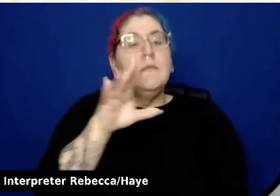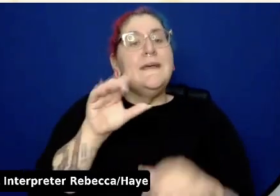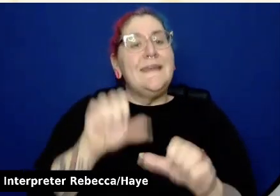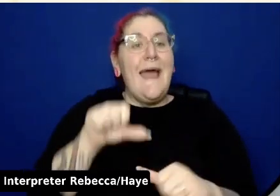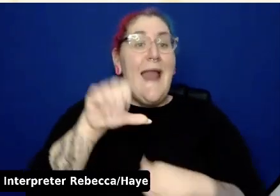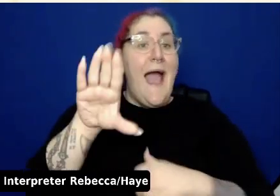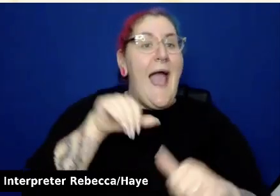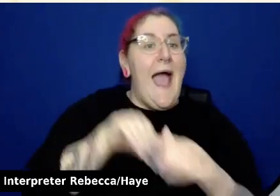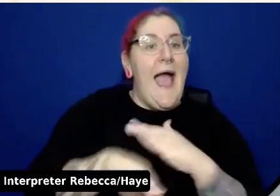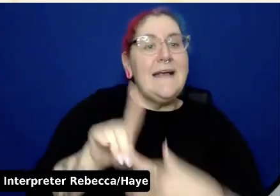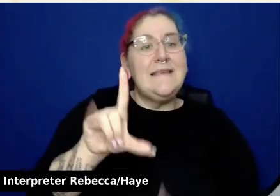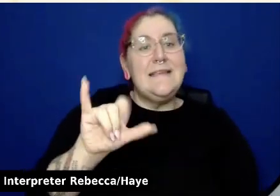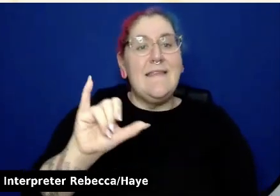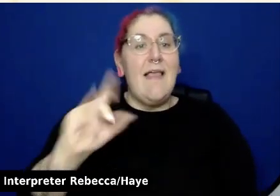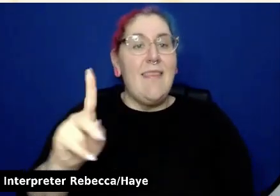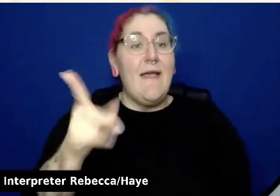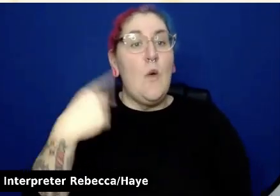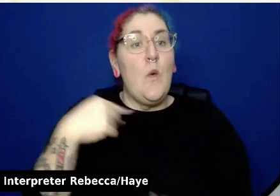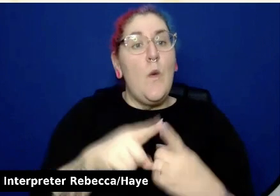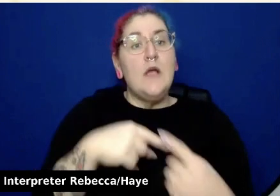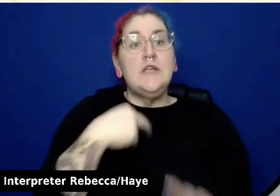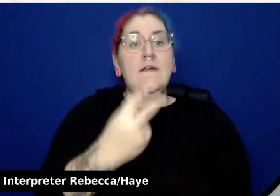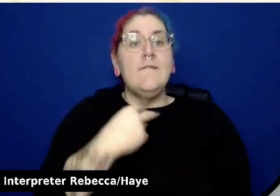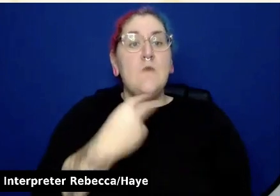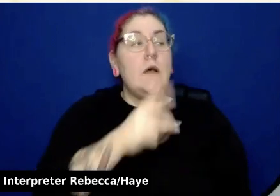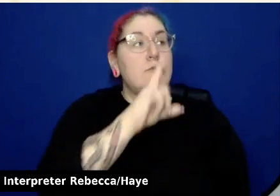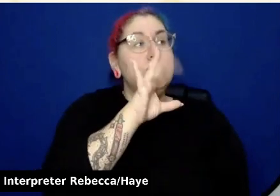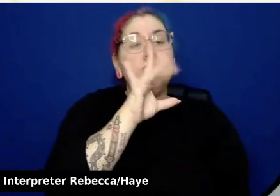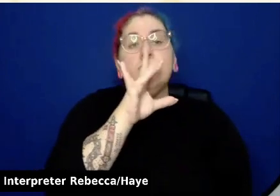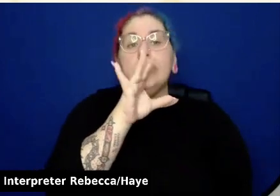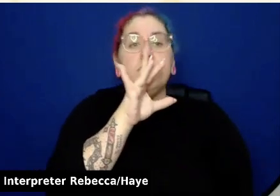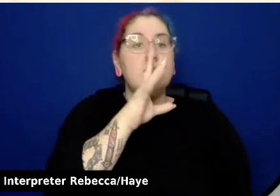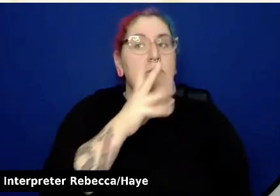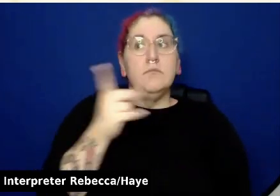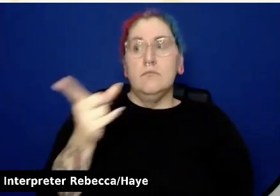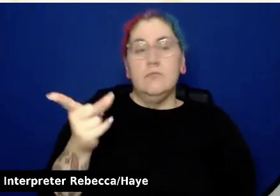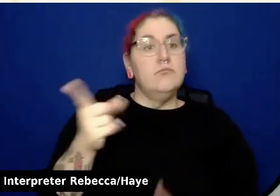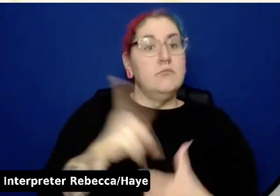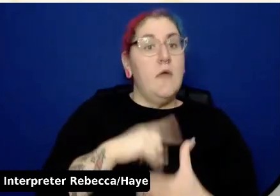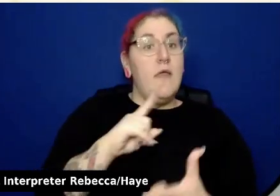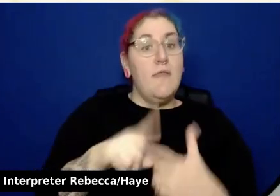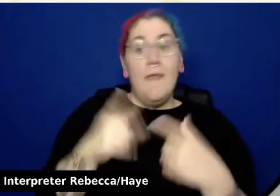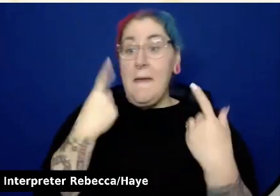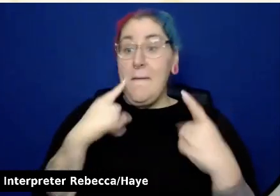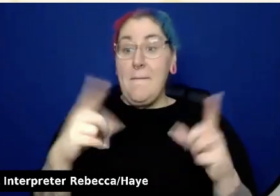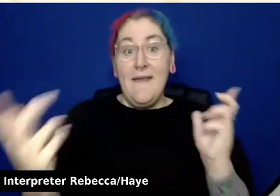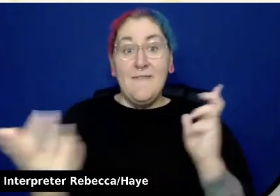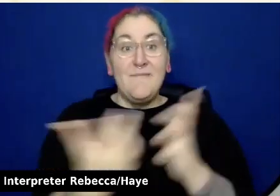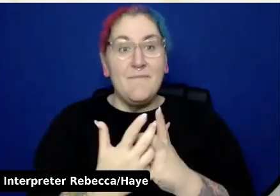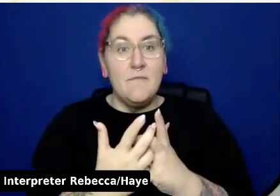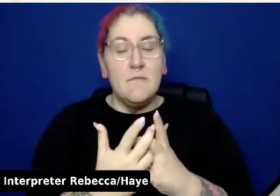I'm sure you all must have used, follow me on... click follow me on Facebook.